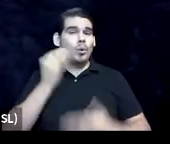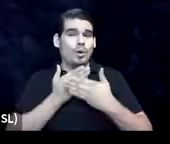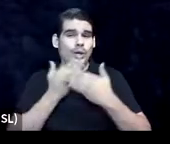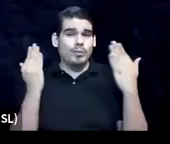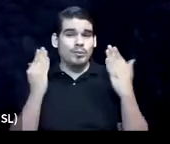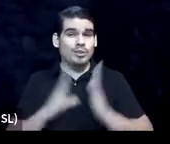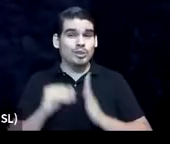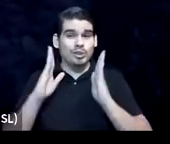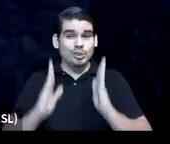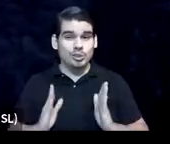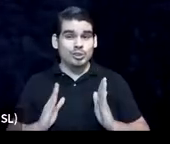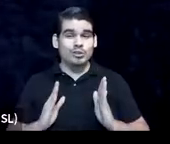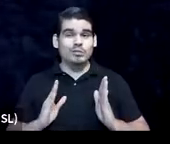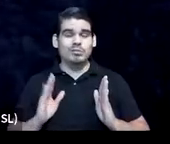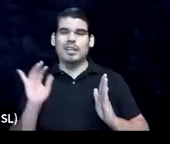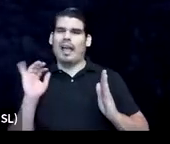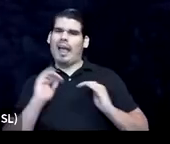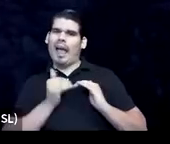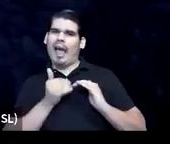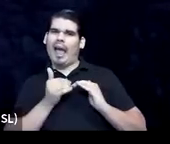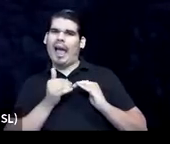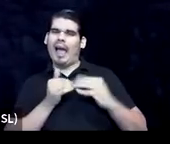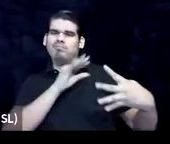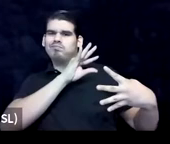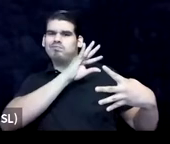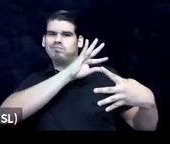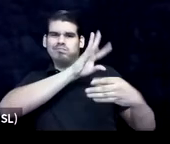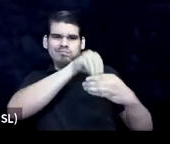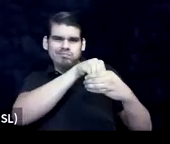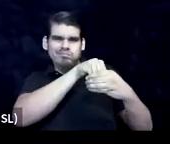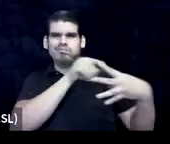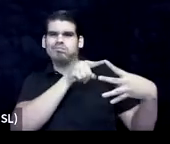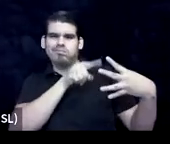Vice President: Awesome. Thank you so much. And I think obviously you picked a topic and shape the whereases that